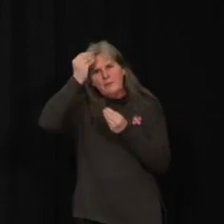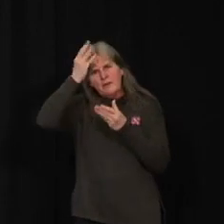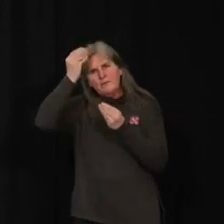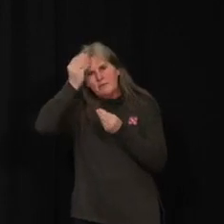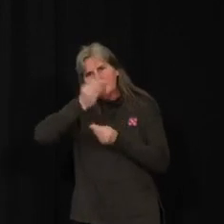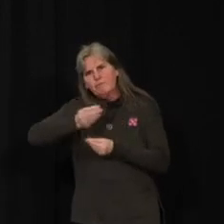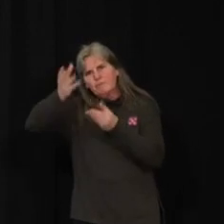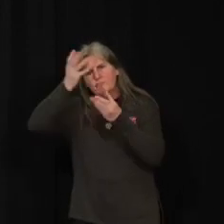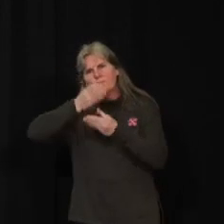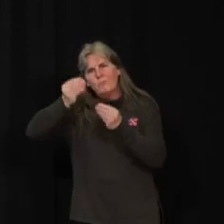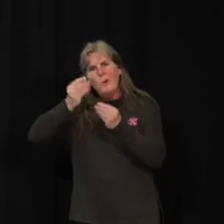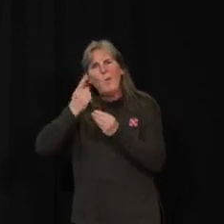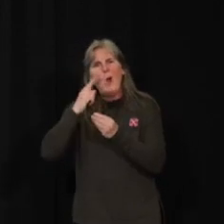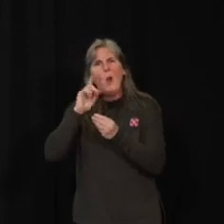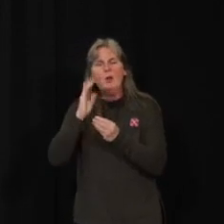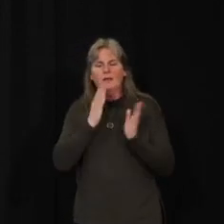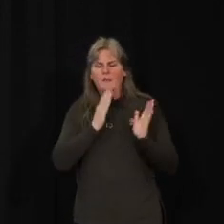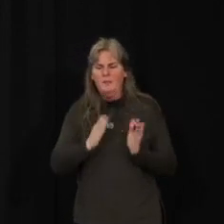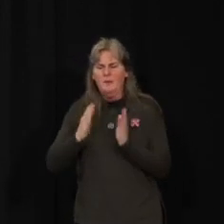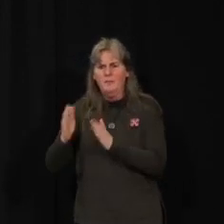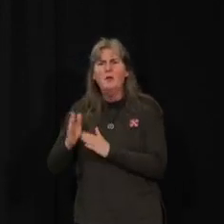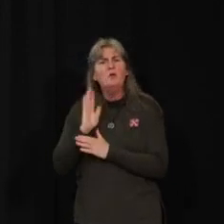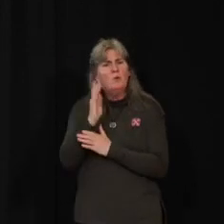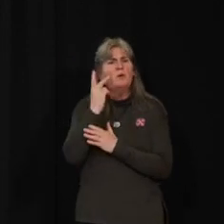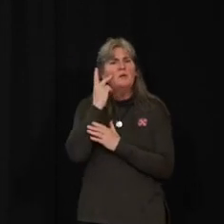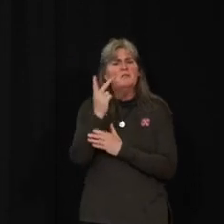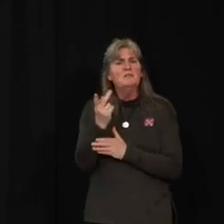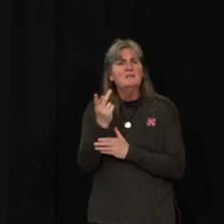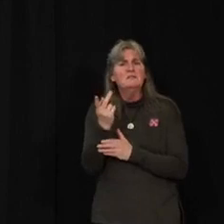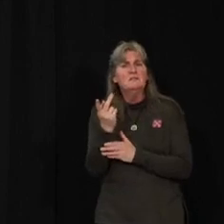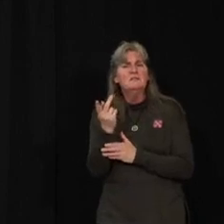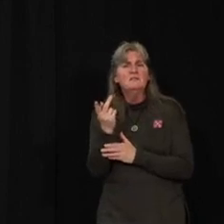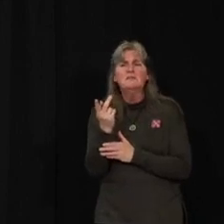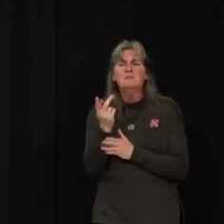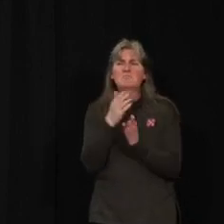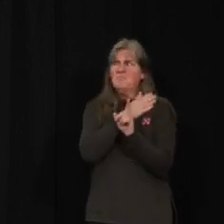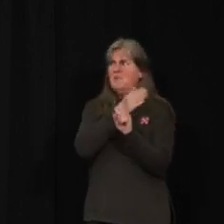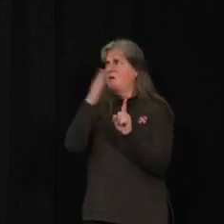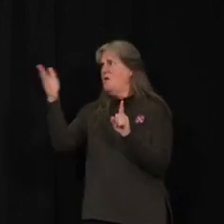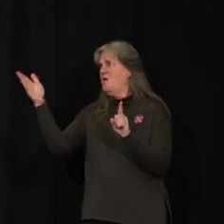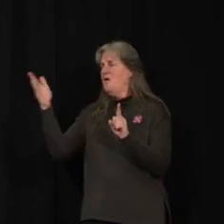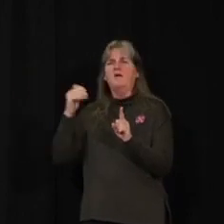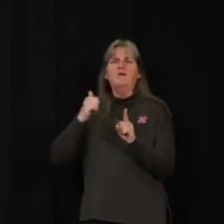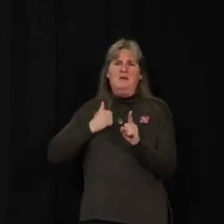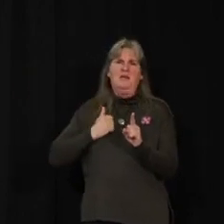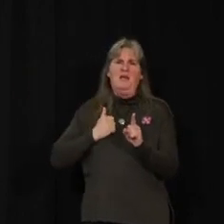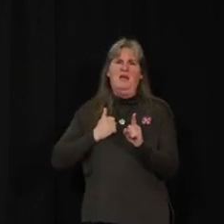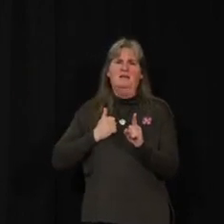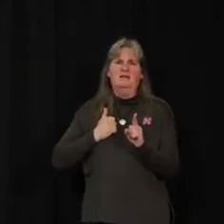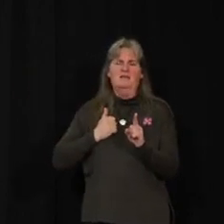But you will see very similar right across the nation. There are so many conversations.